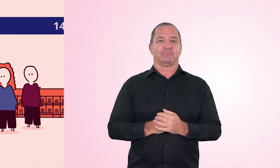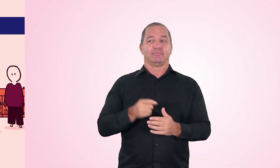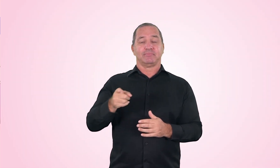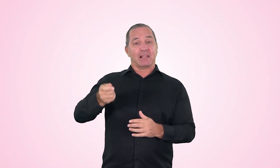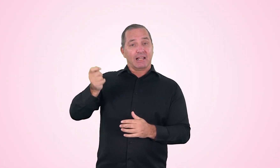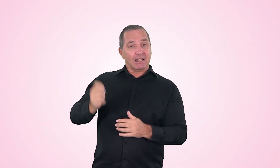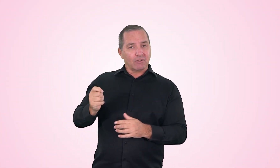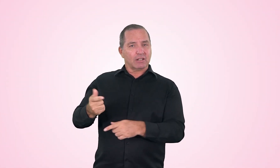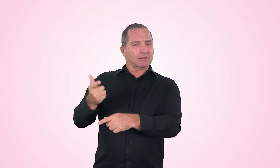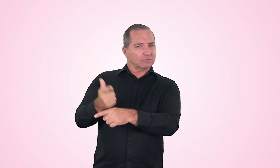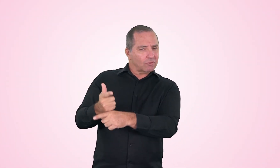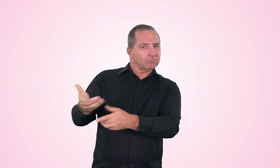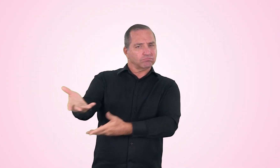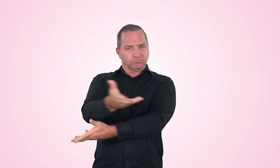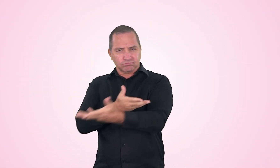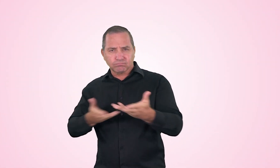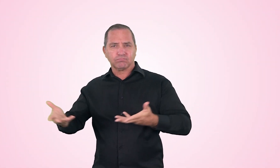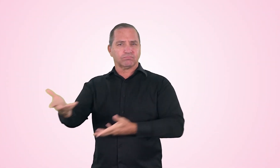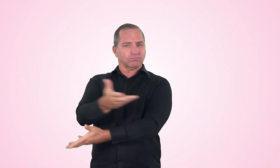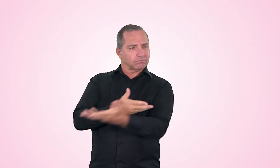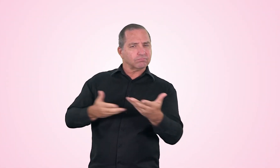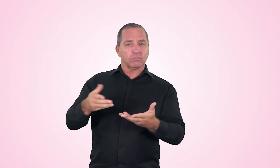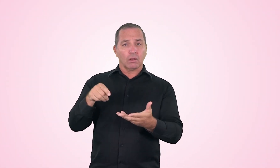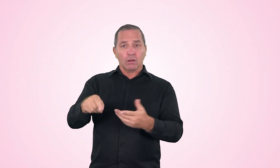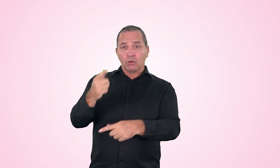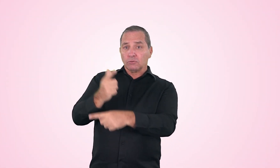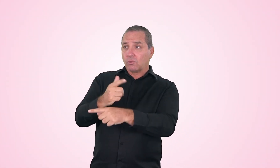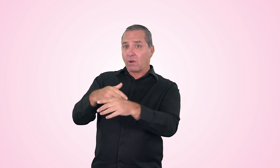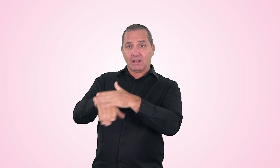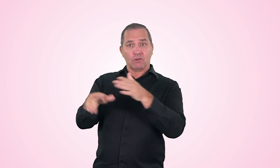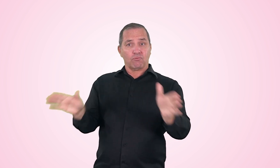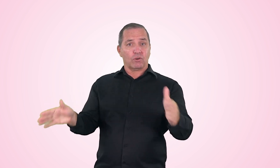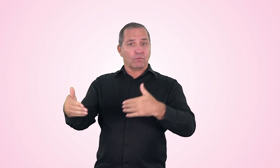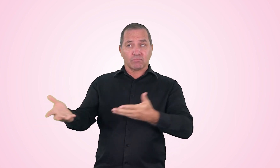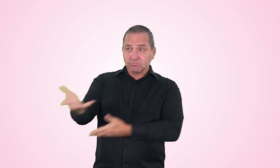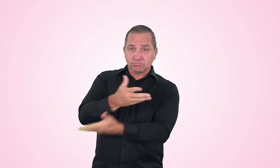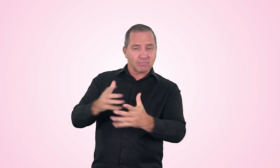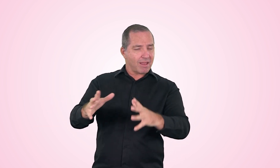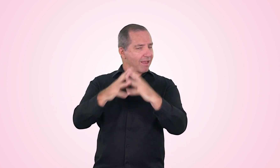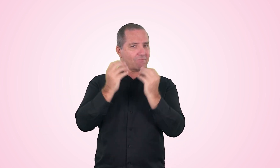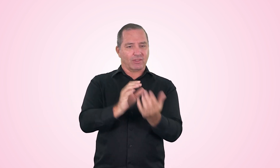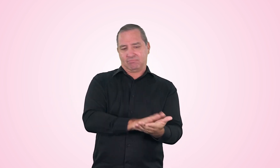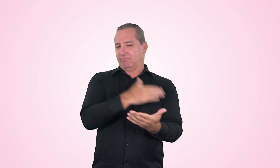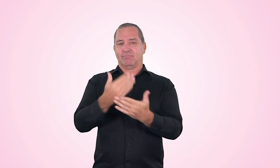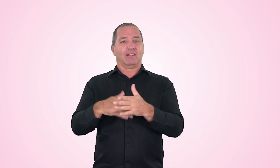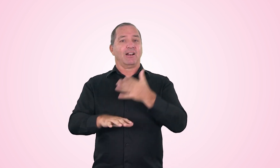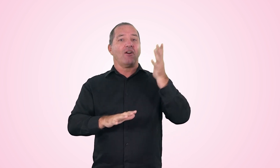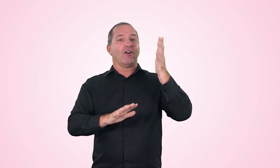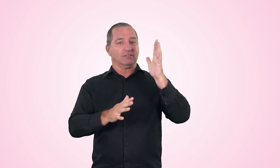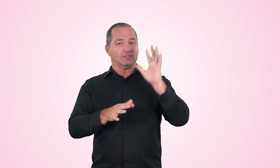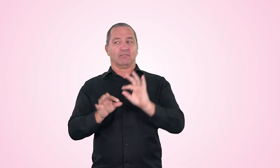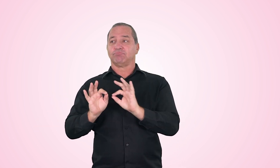Auslan translators translated everything that was said in the room,